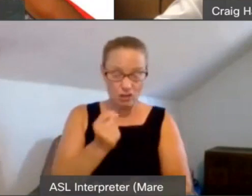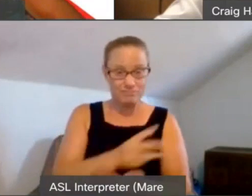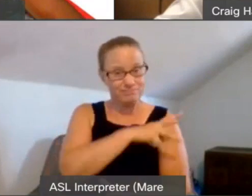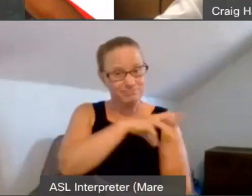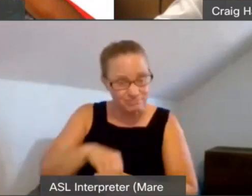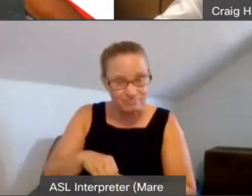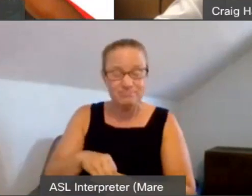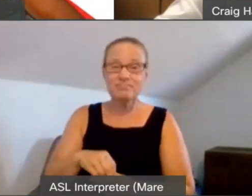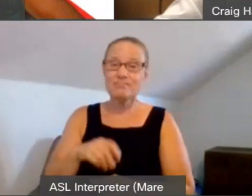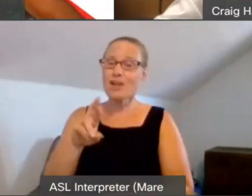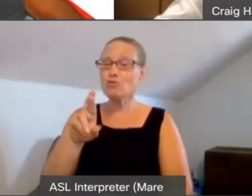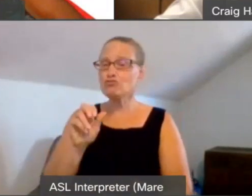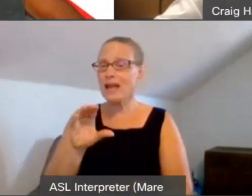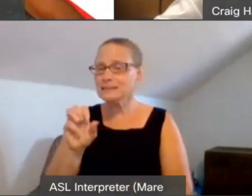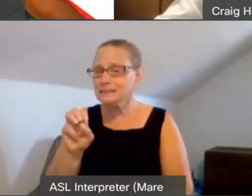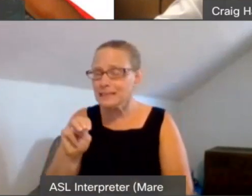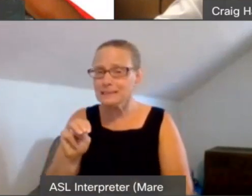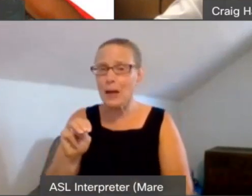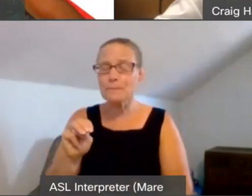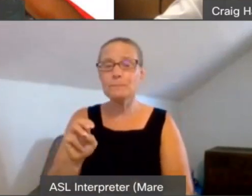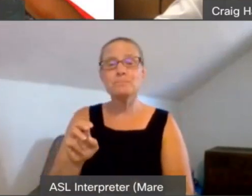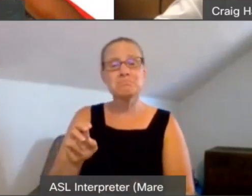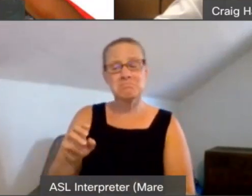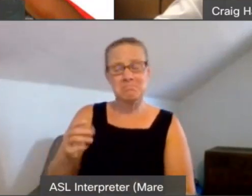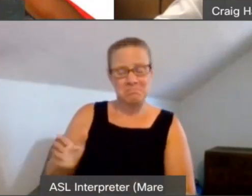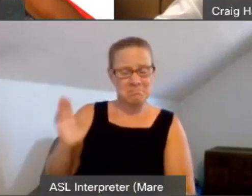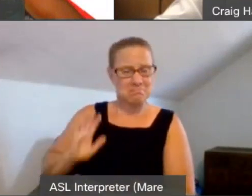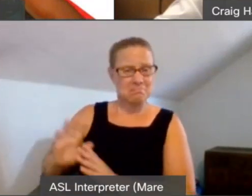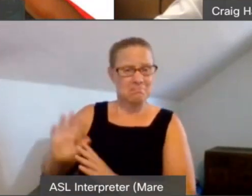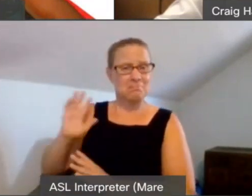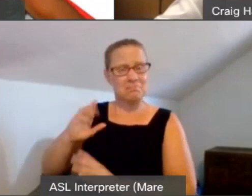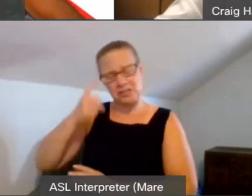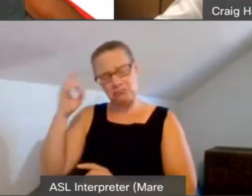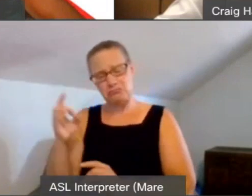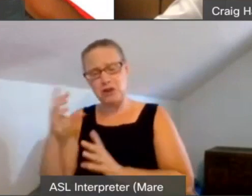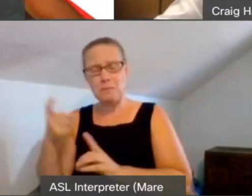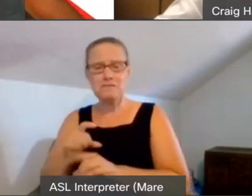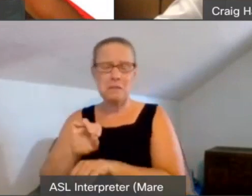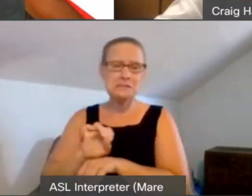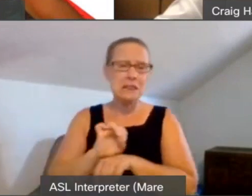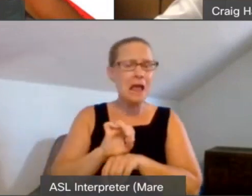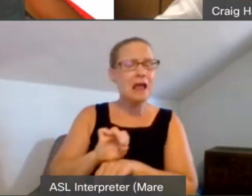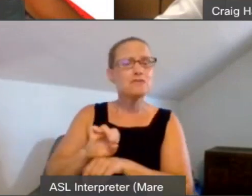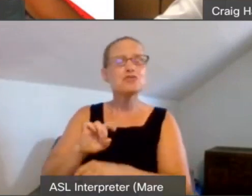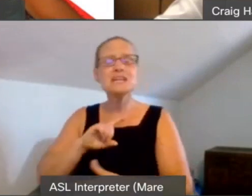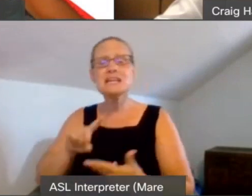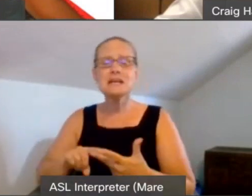from slavery, Jim Crow, counterproductive messages in hip hop culture, that is all part